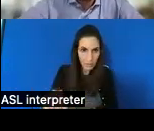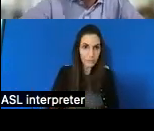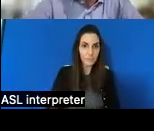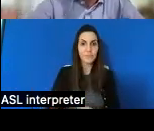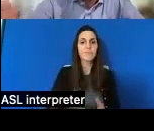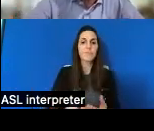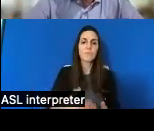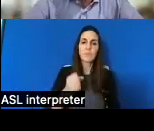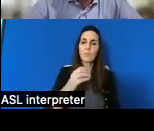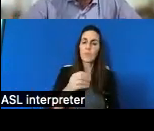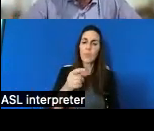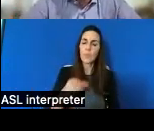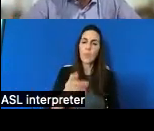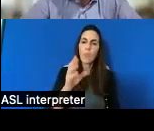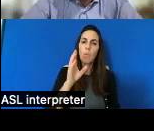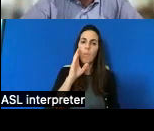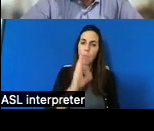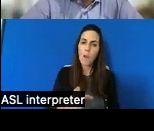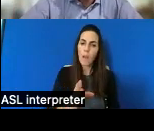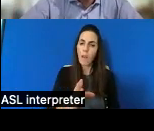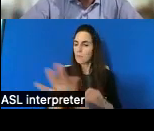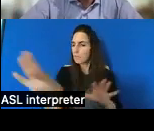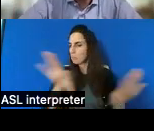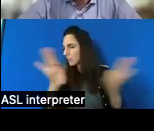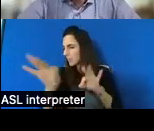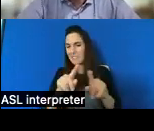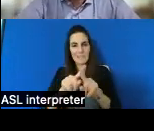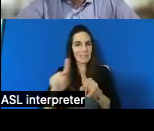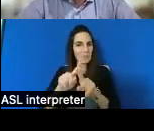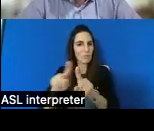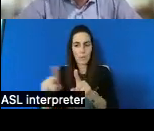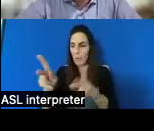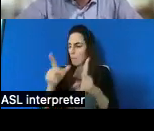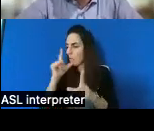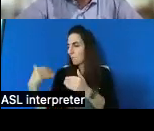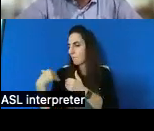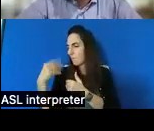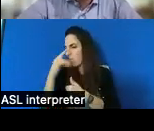so you will most likely appoint different people right who's really good with your with your child